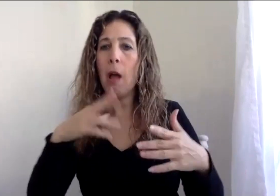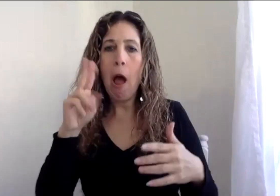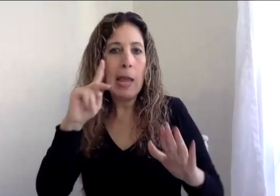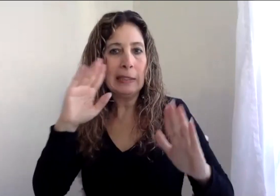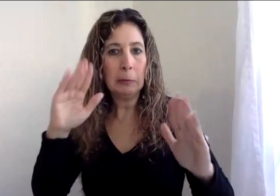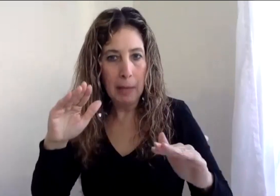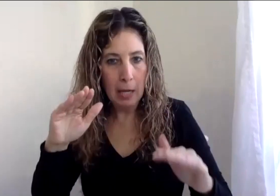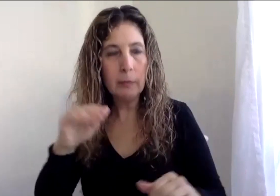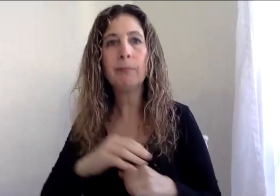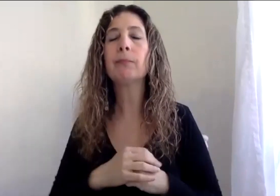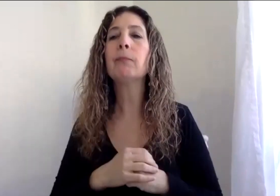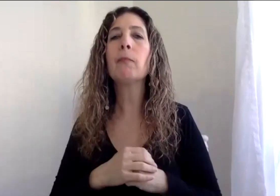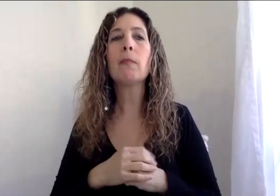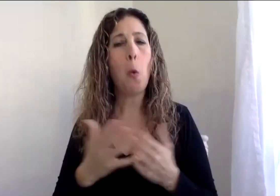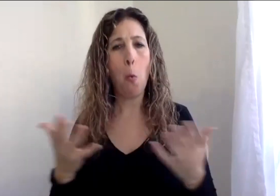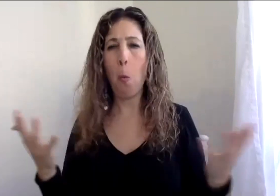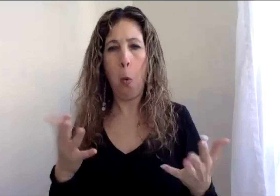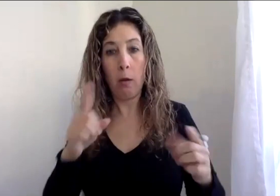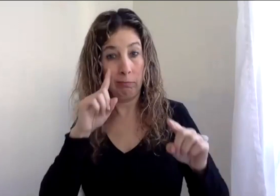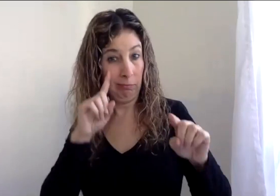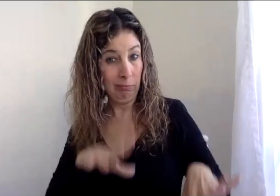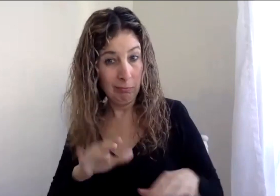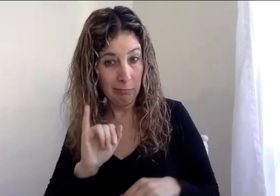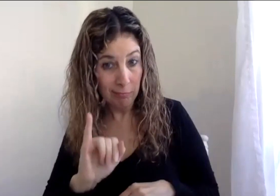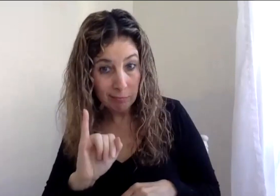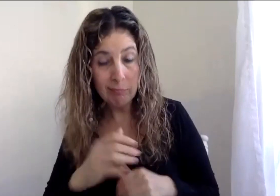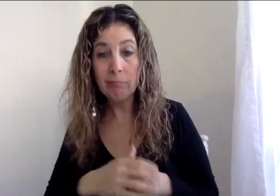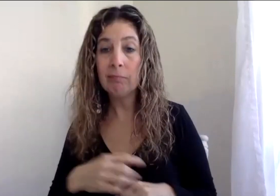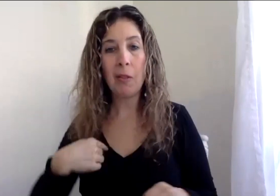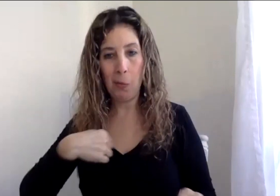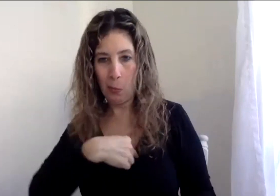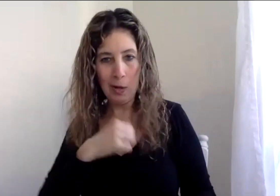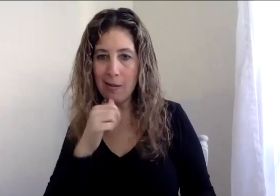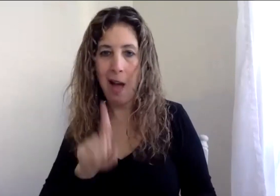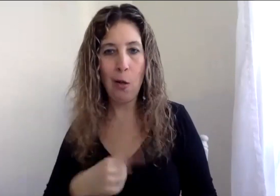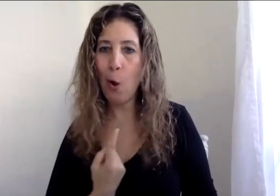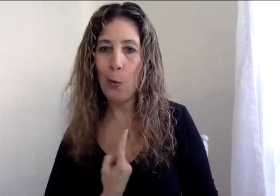from members from other people who watched the vlog and were shocked just as we were.